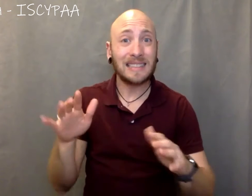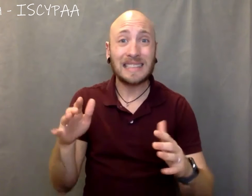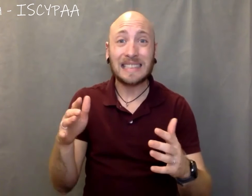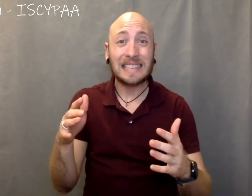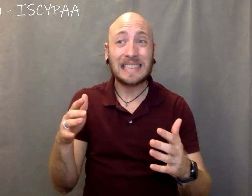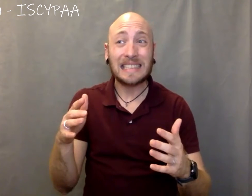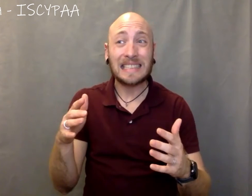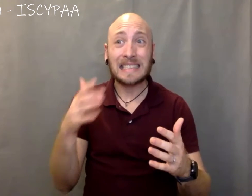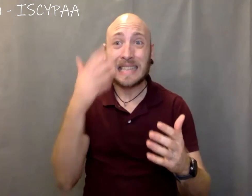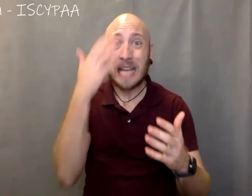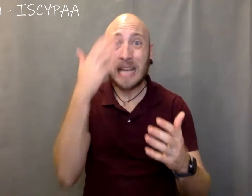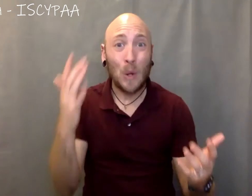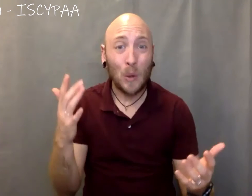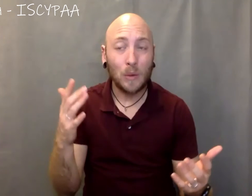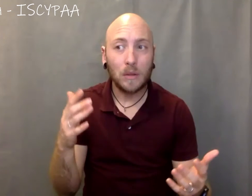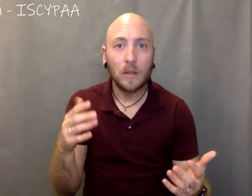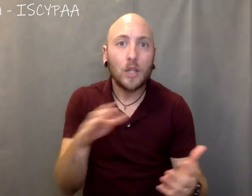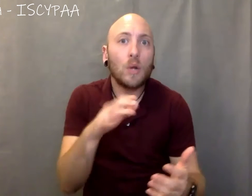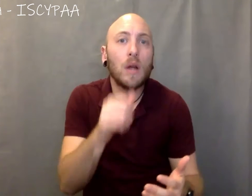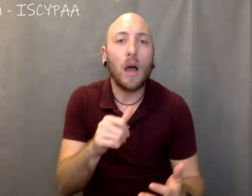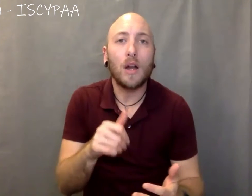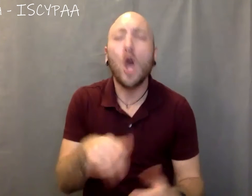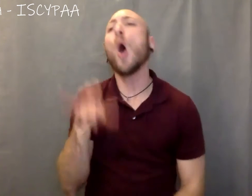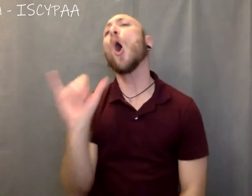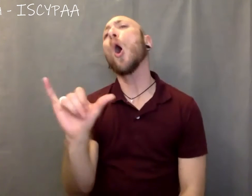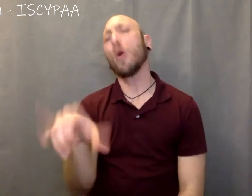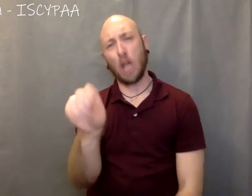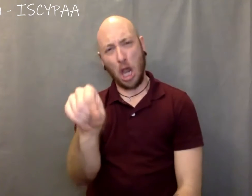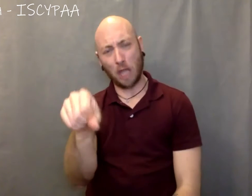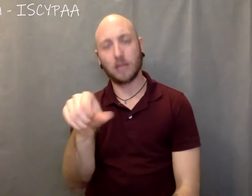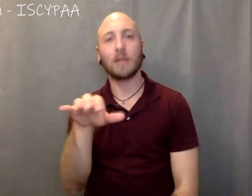Instead of I know or Oh yeah, or, you know, I used to lie a lot when somebody would ask